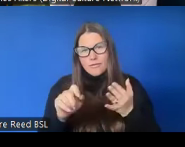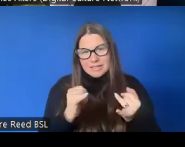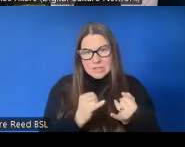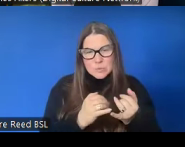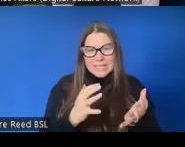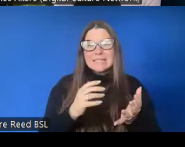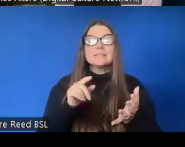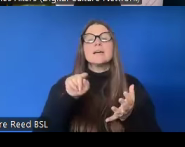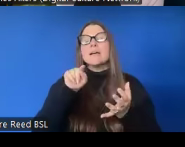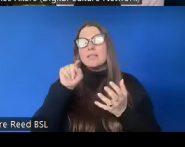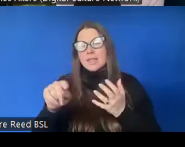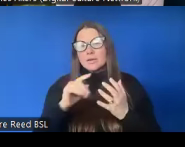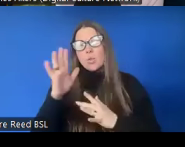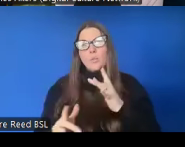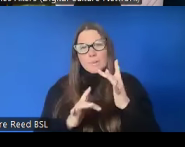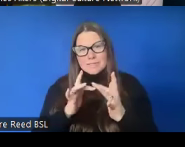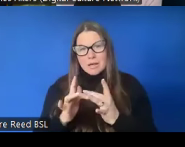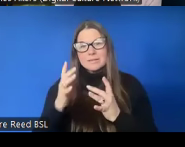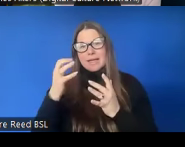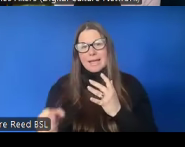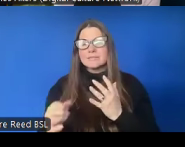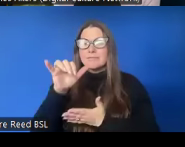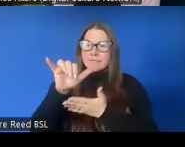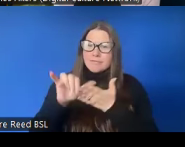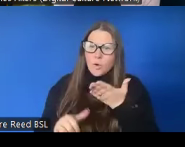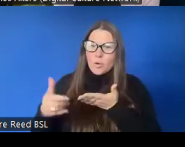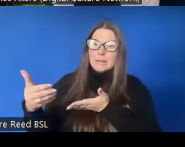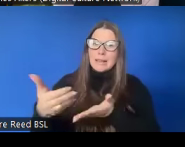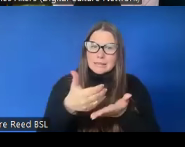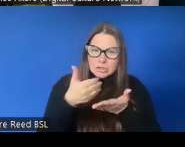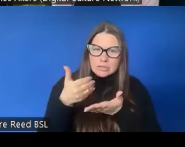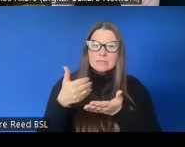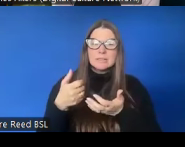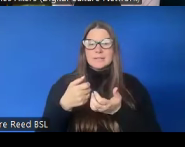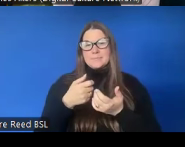collecting data, Donorbox, and things like website analytics as well.